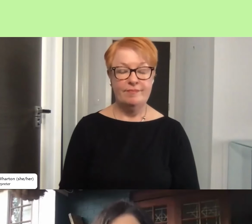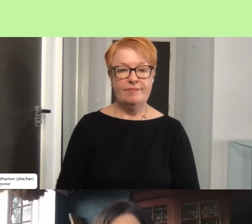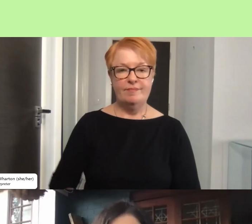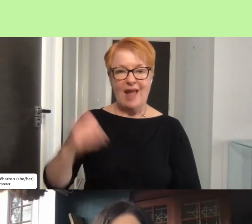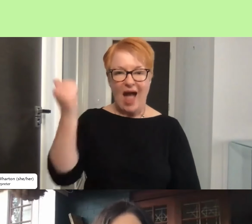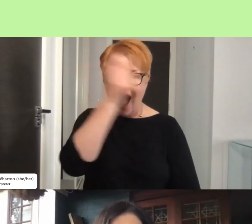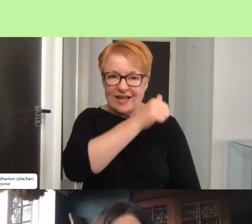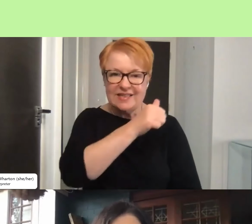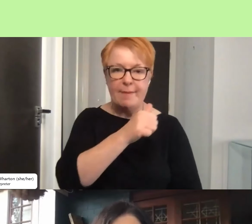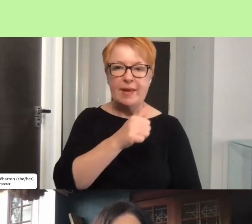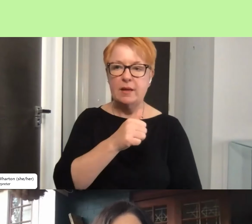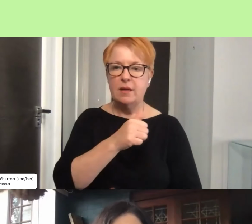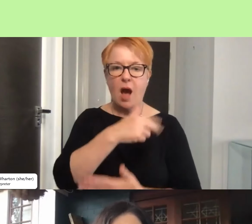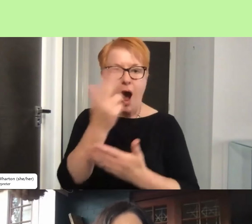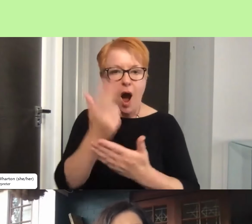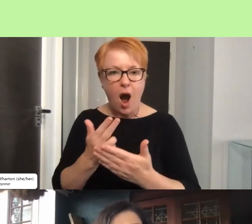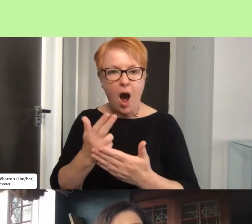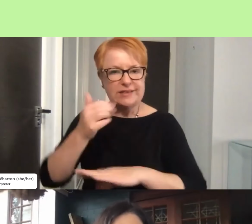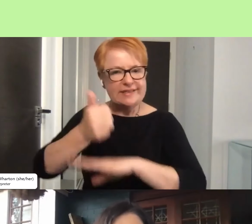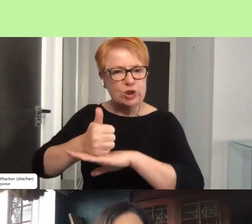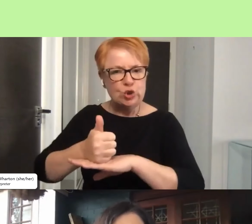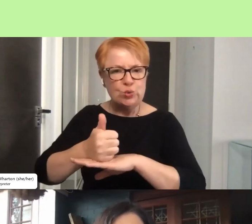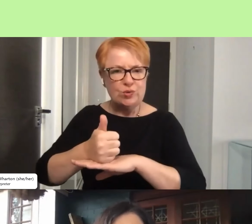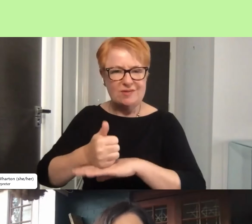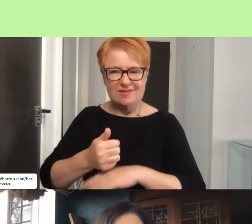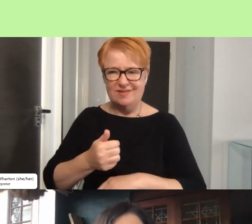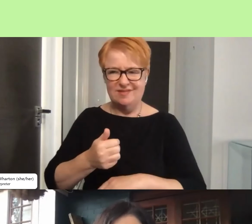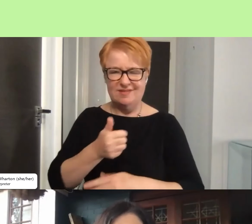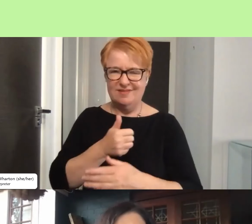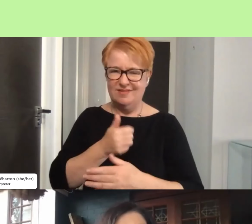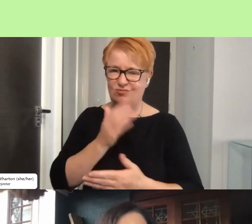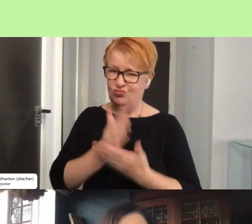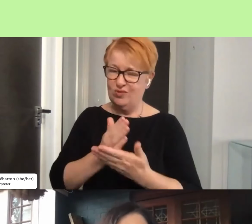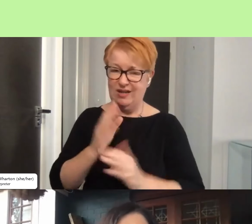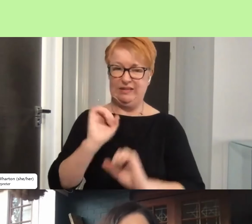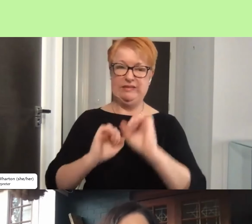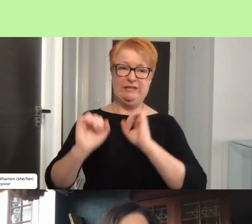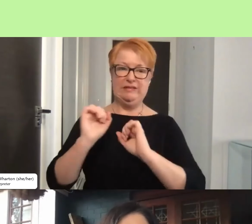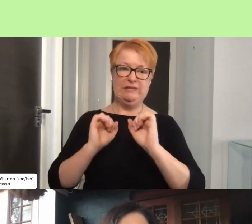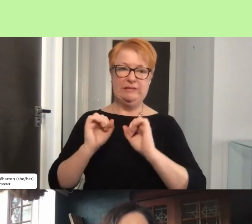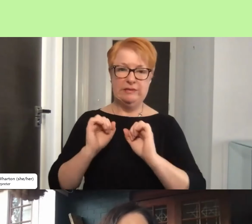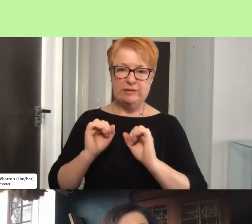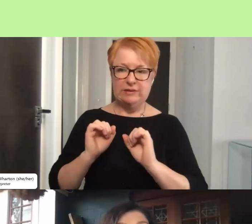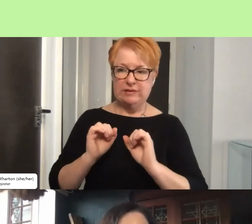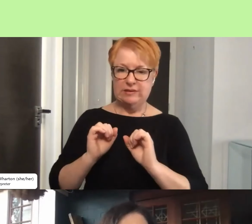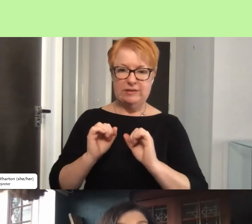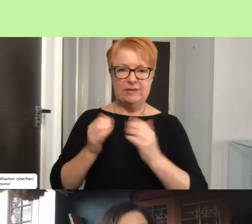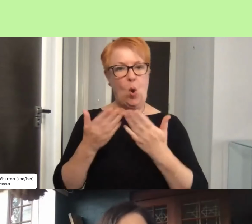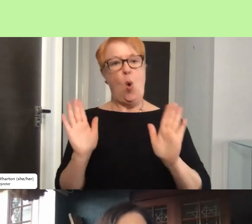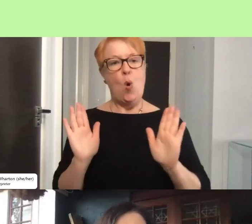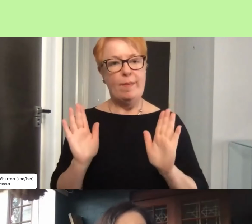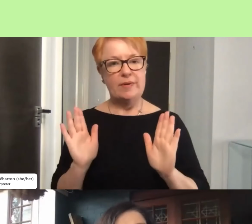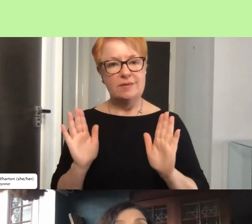often are very resisting towards such kind of challenges